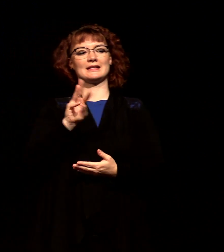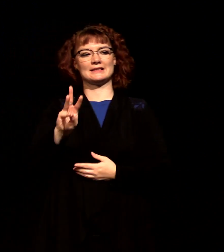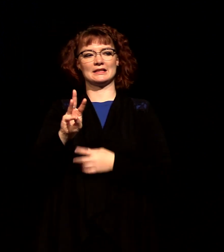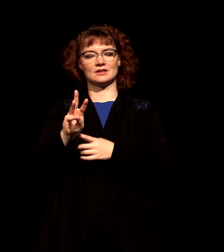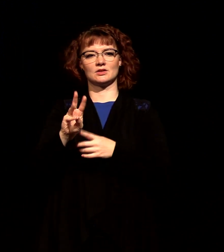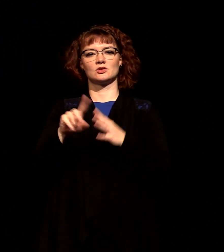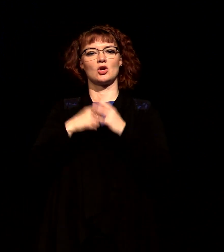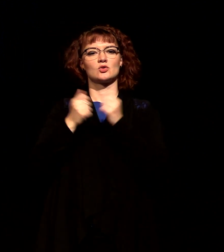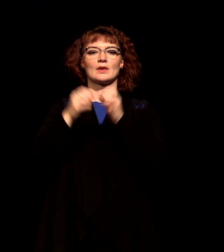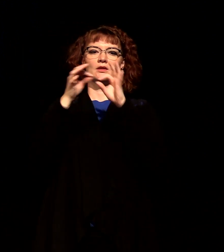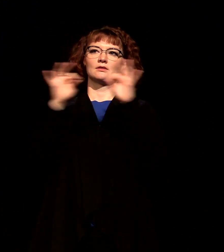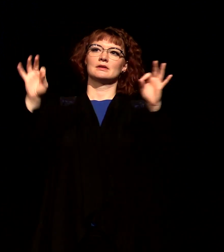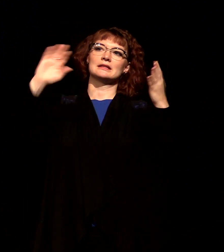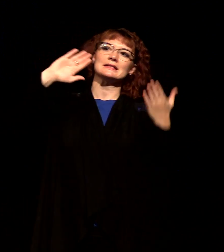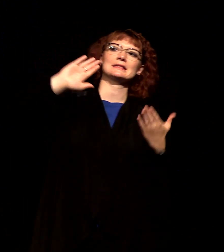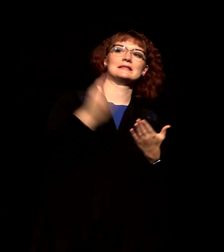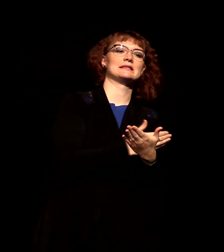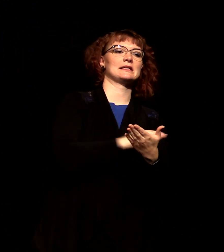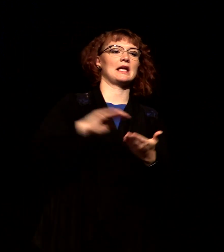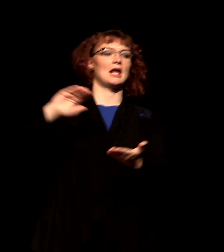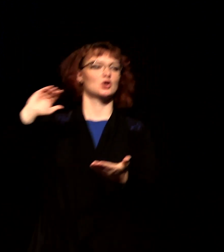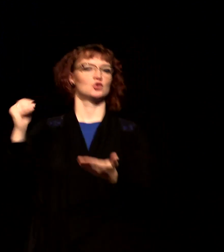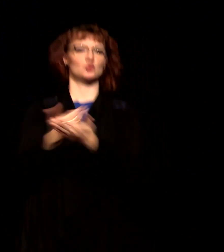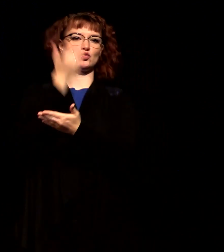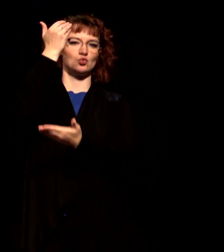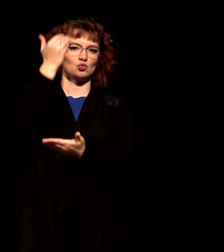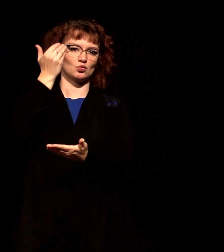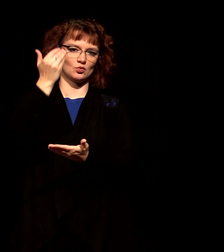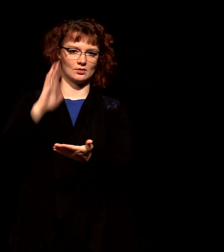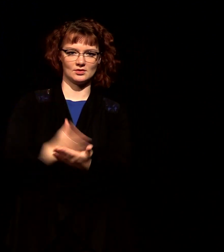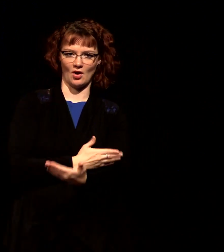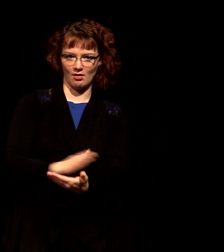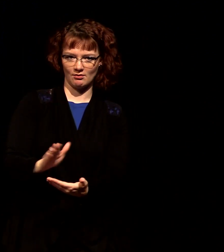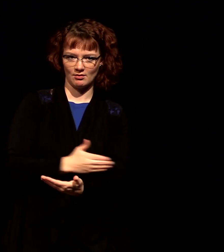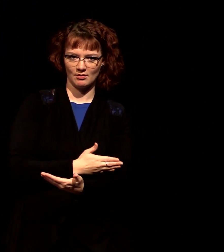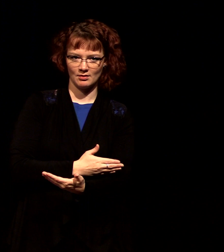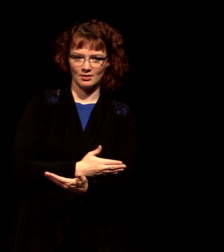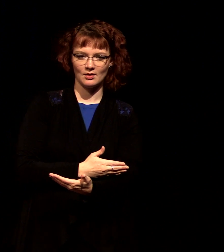exactly the story you're proud to retell. But David redirects